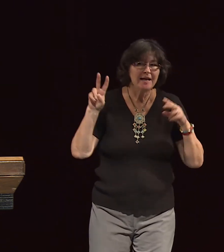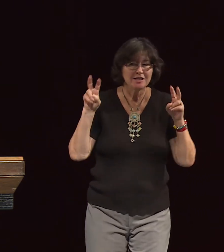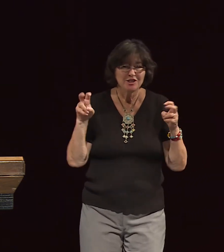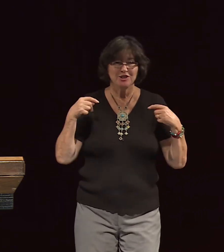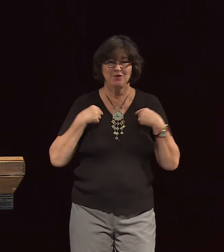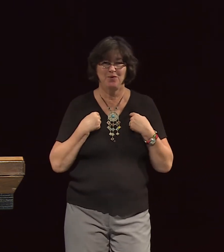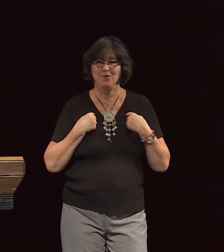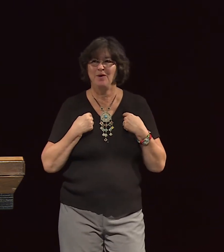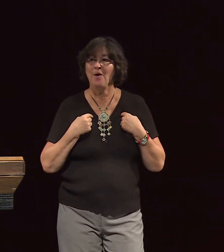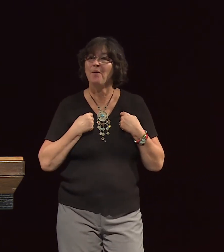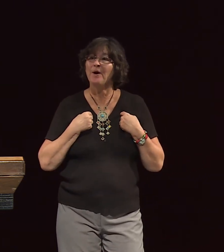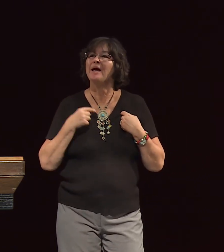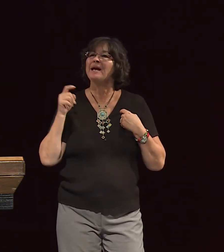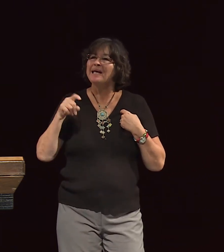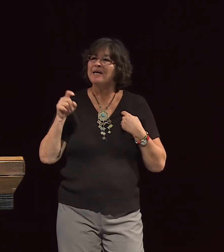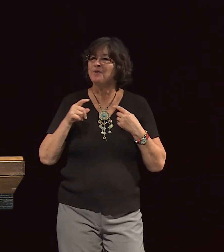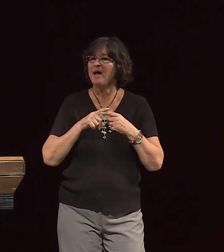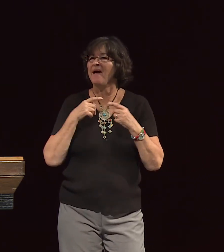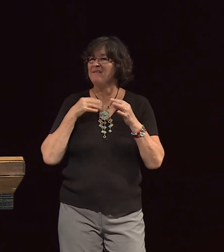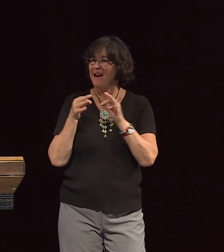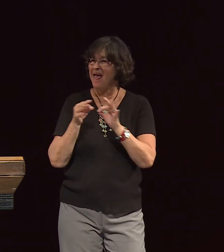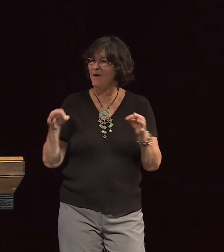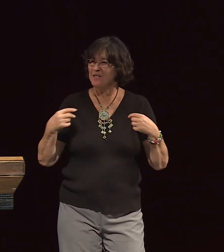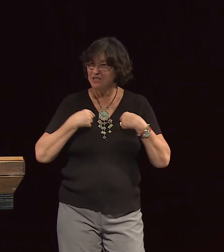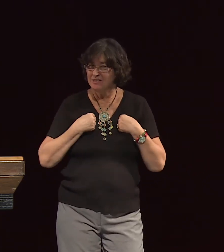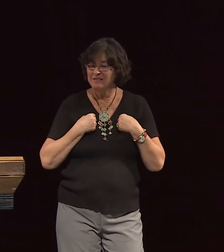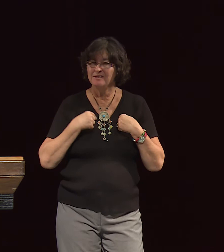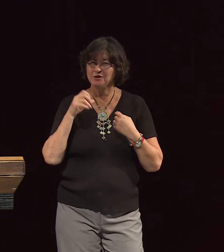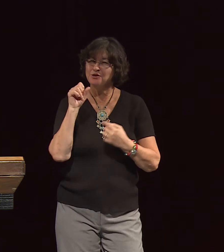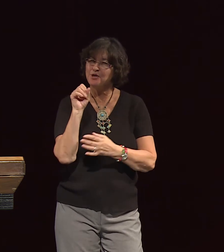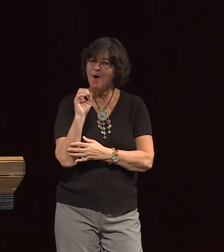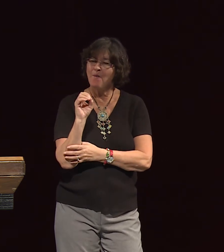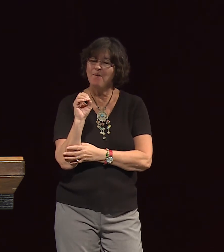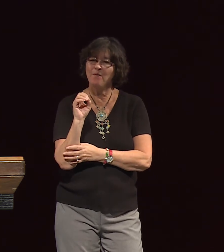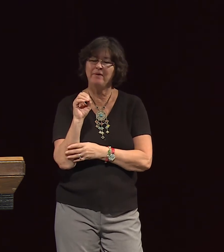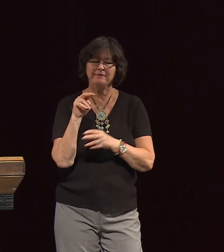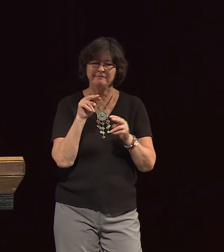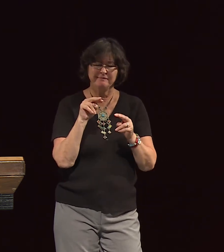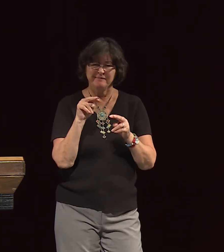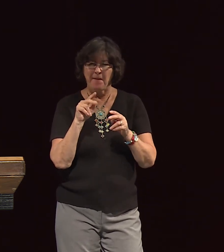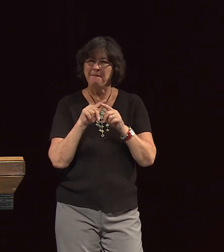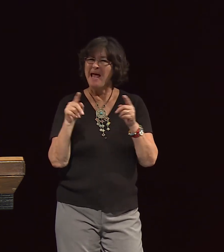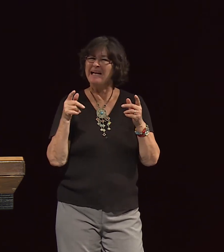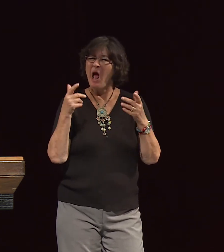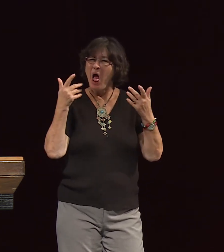but honestly, it is an educational issue. It has to do with language acquisition.